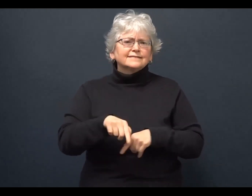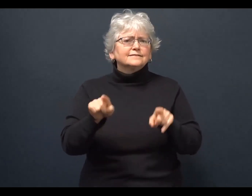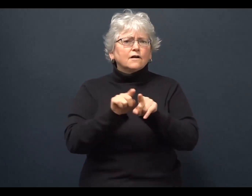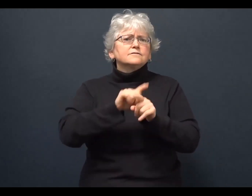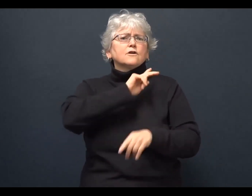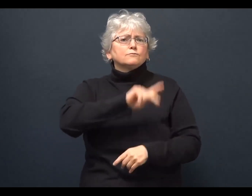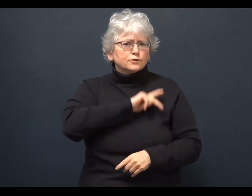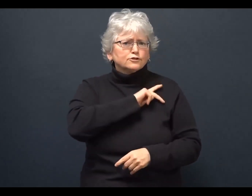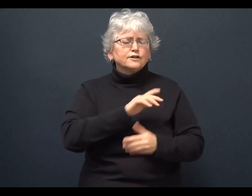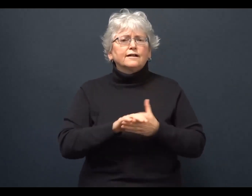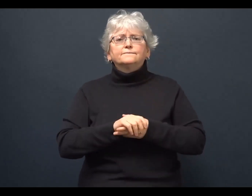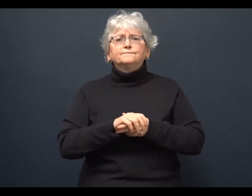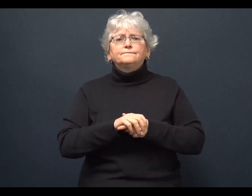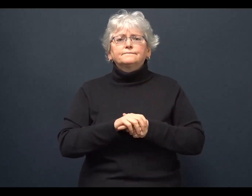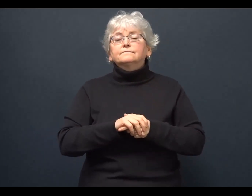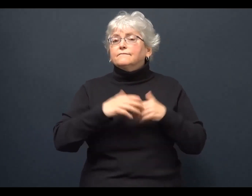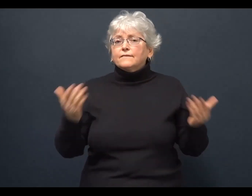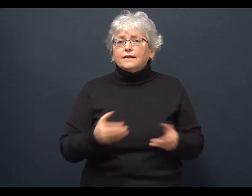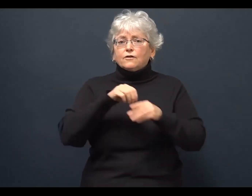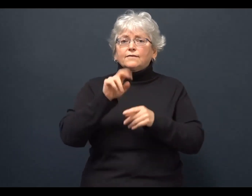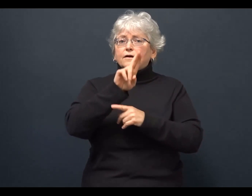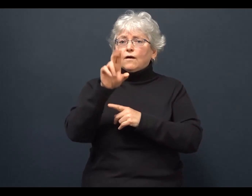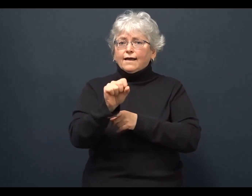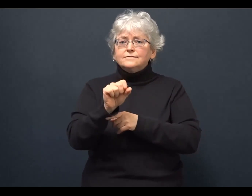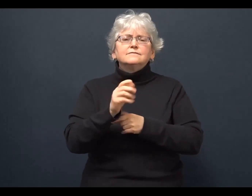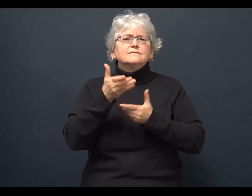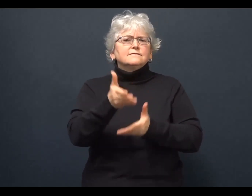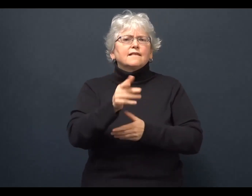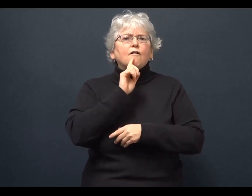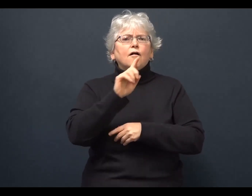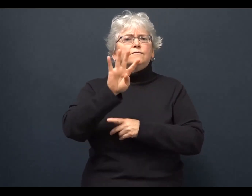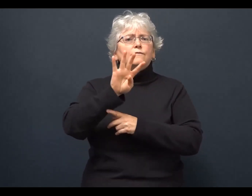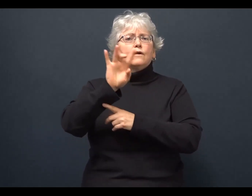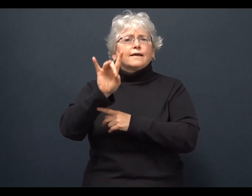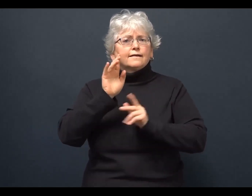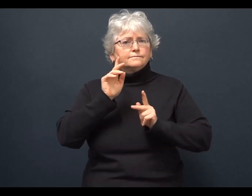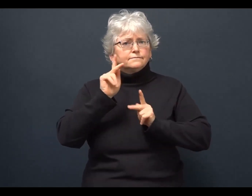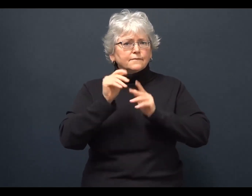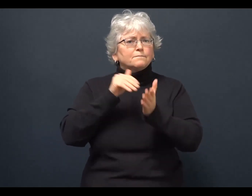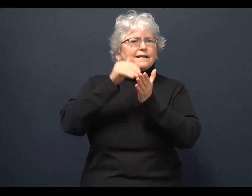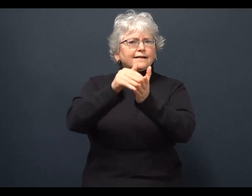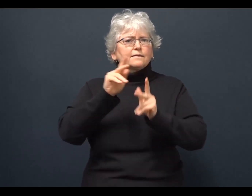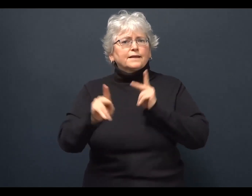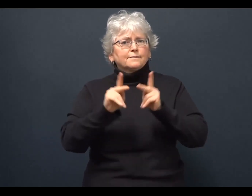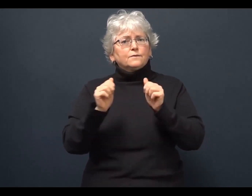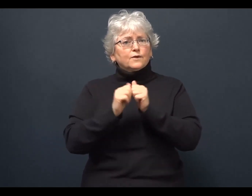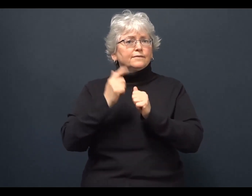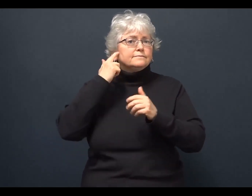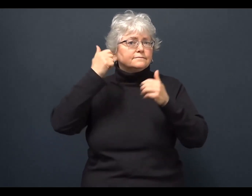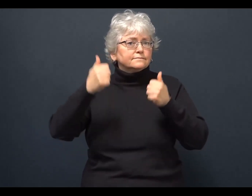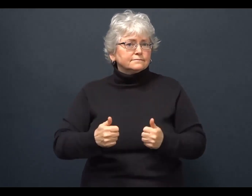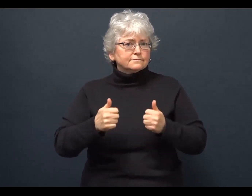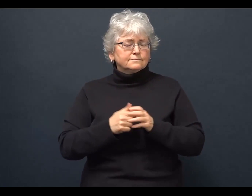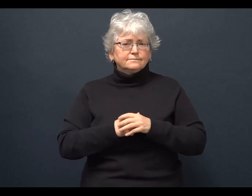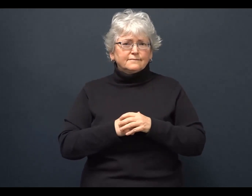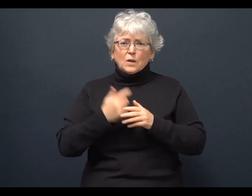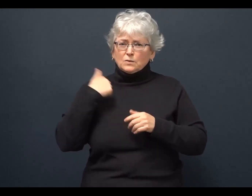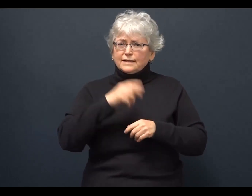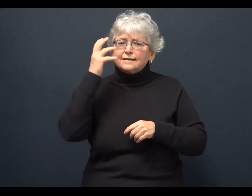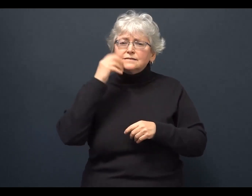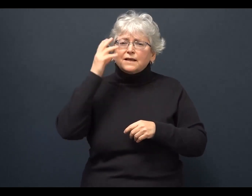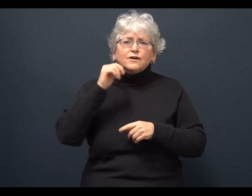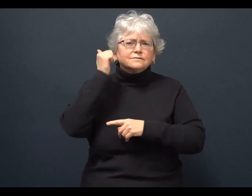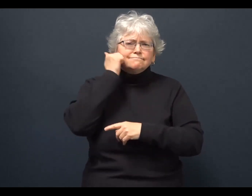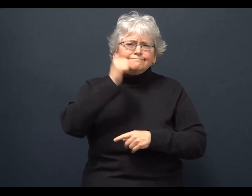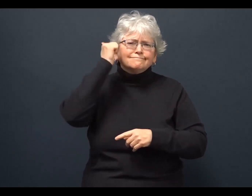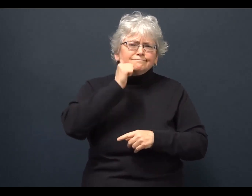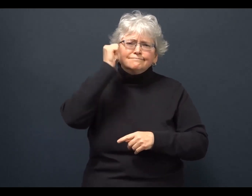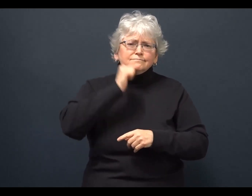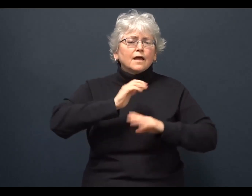is also personal. in the US there are 48 million people with hearing loss. we experience everyday